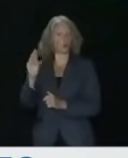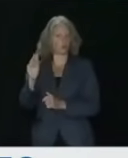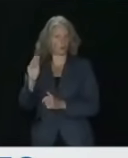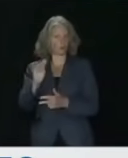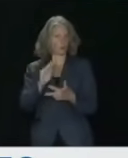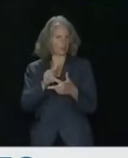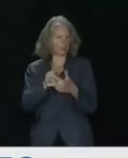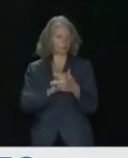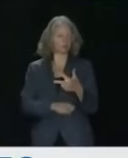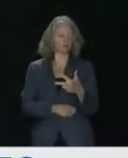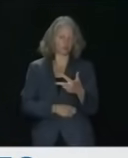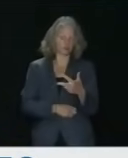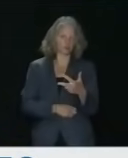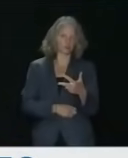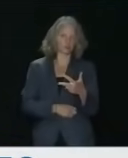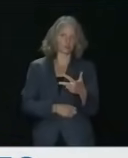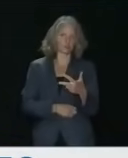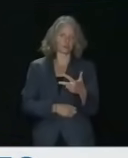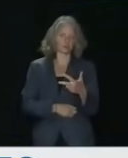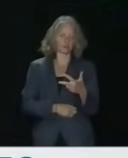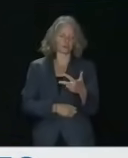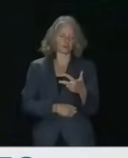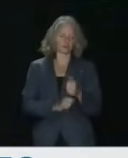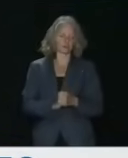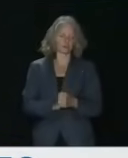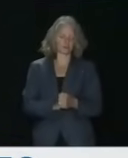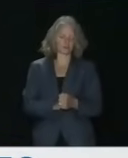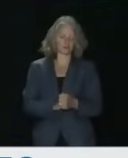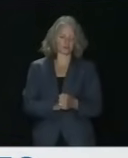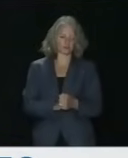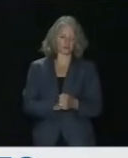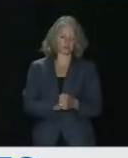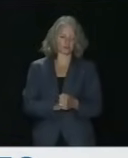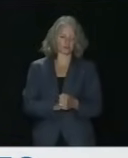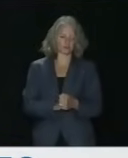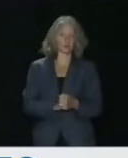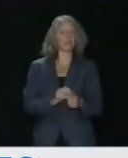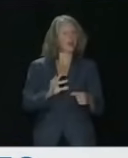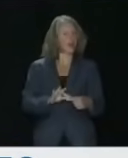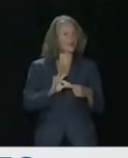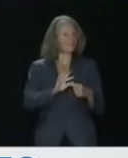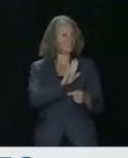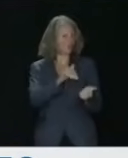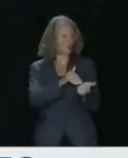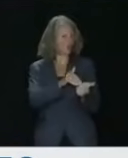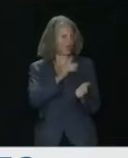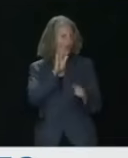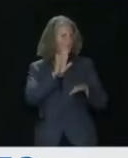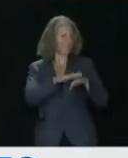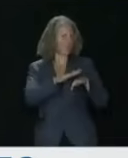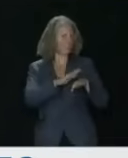VACCINE OR AN mRNA